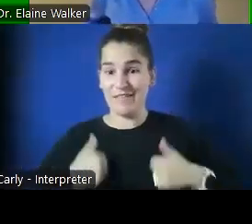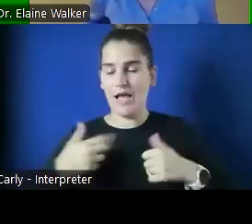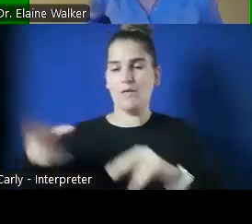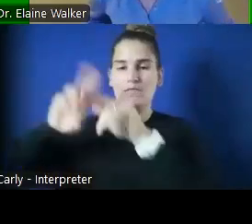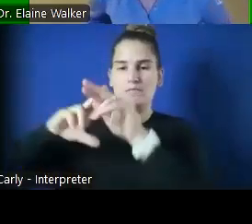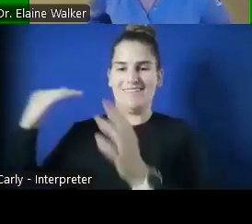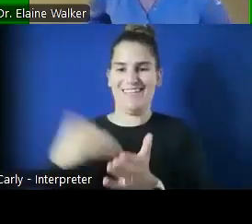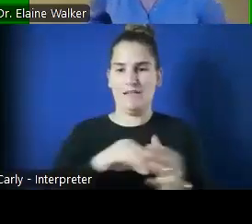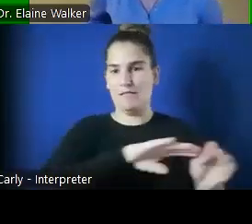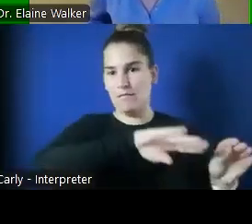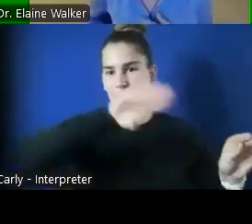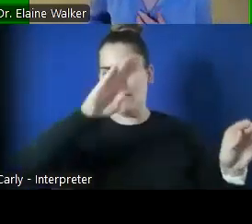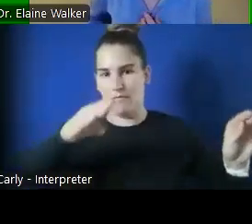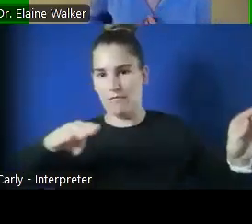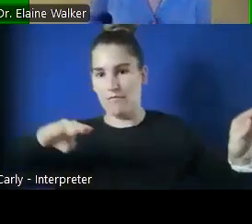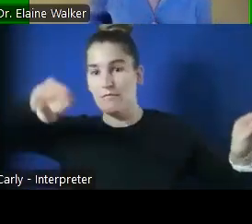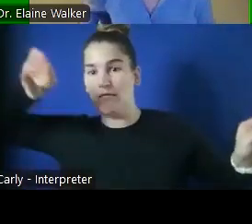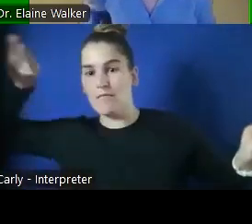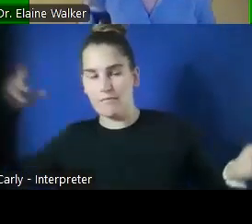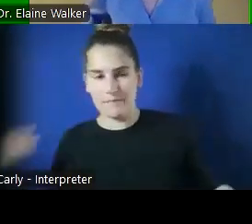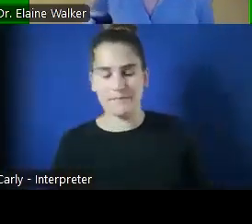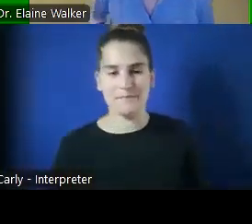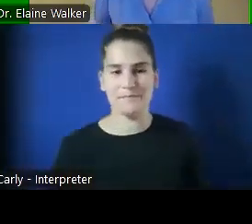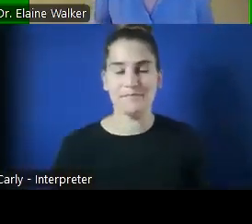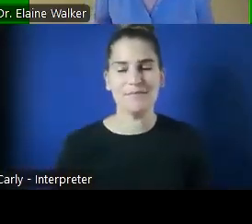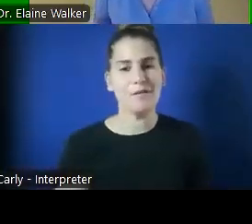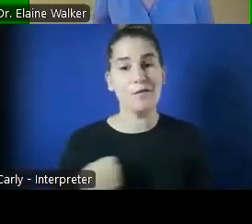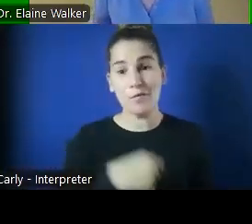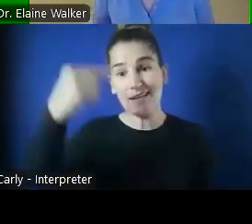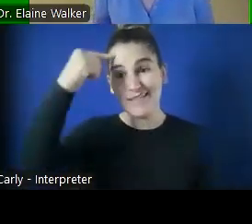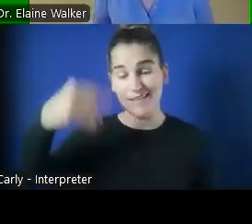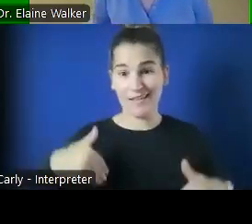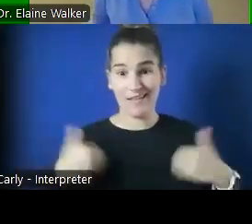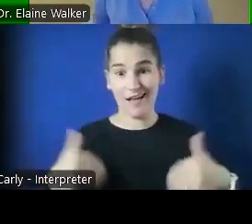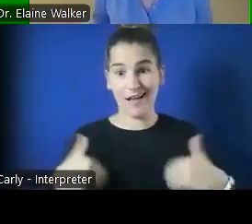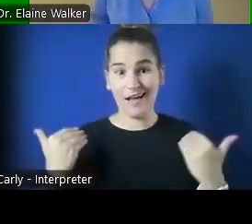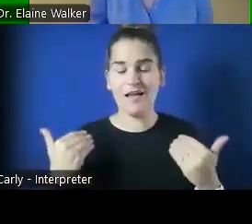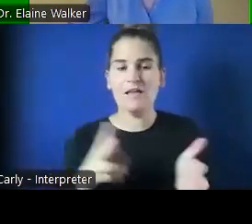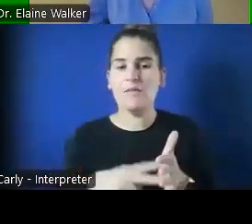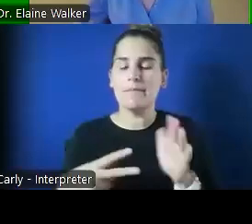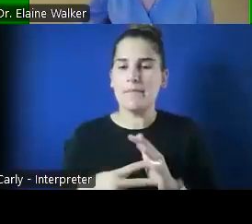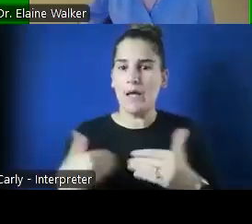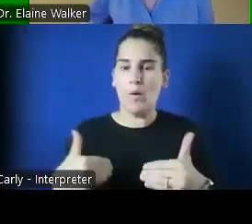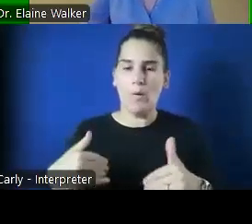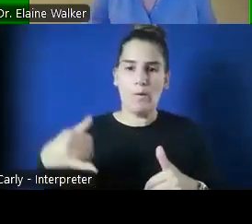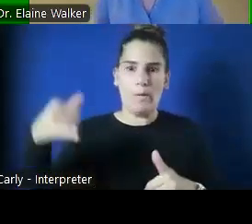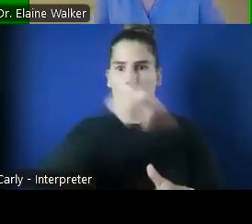so we think of adolescence as a period of heightened stress sensitivity uh as a function